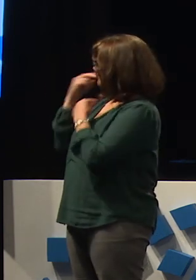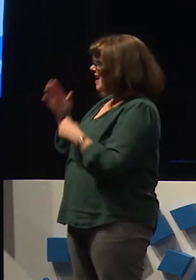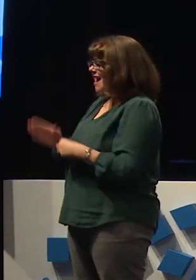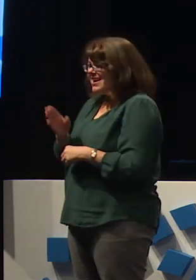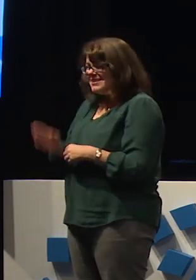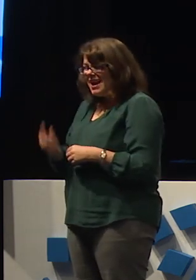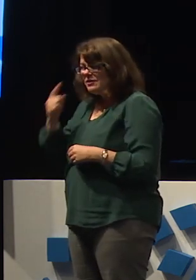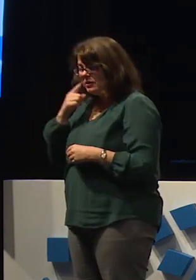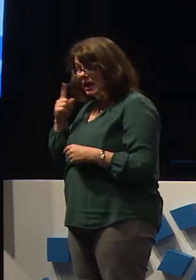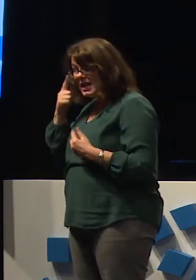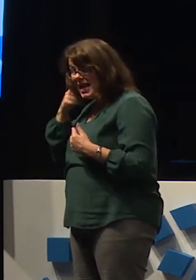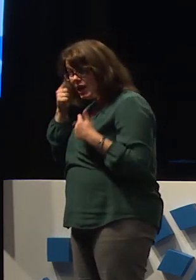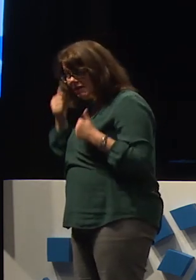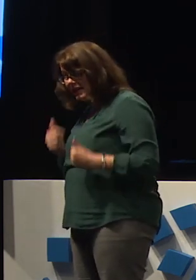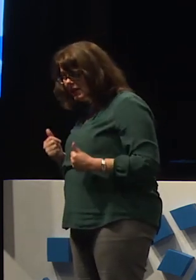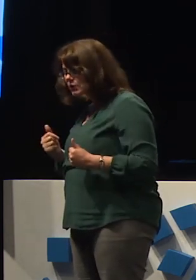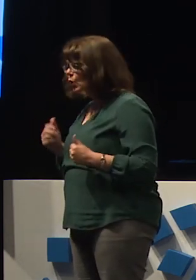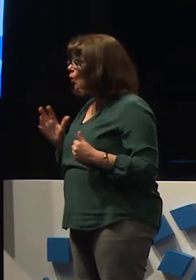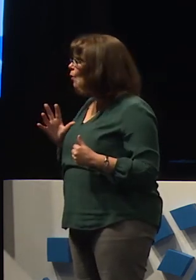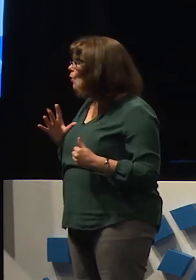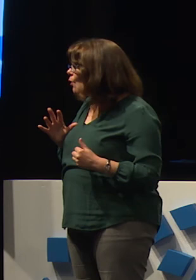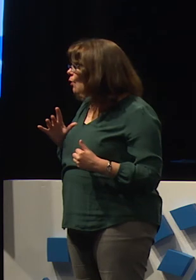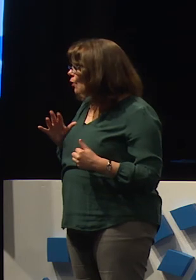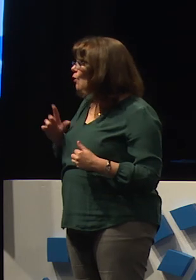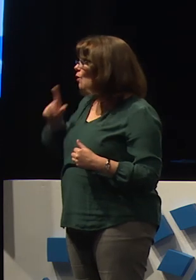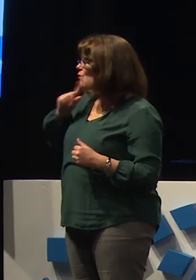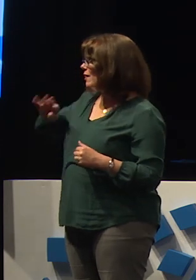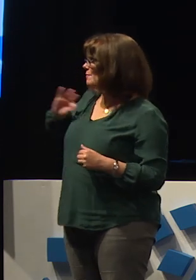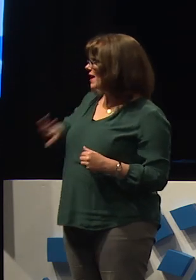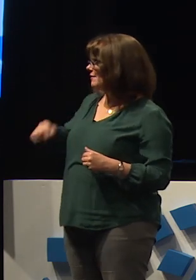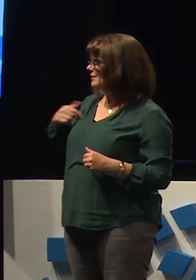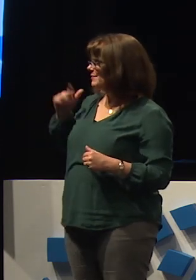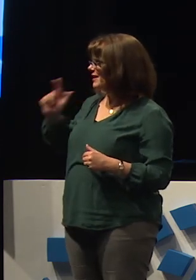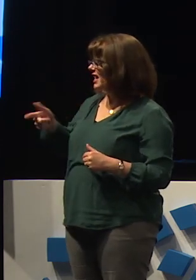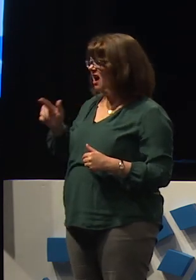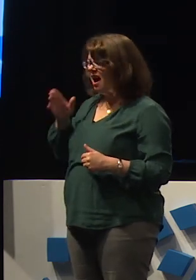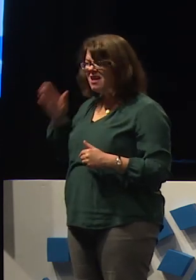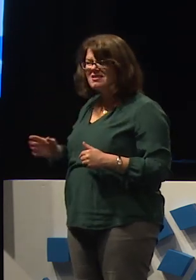my hearing loss was going to serve me later in life it was not easy being